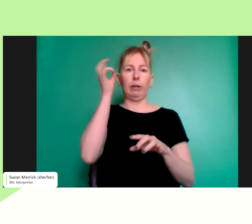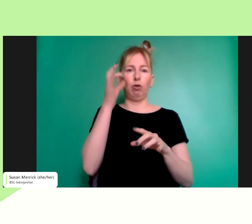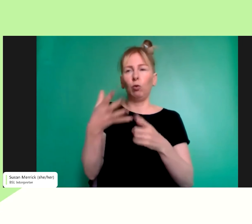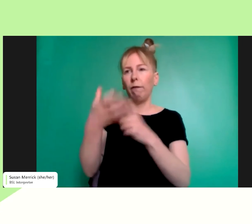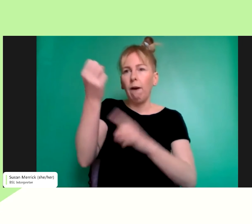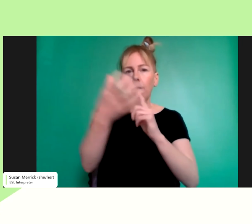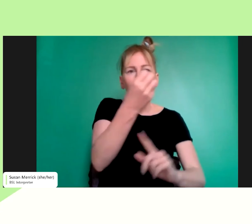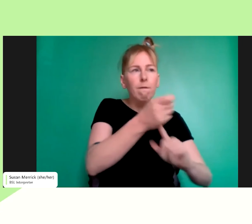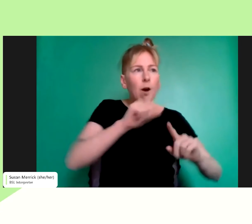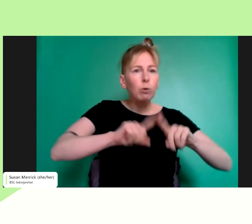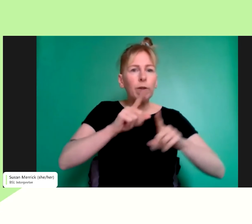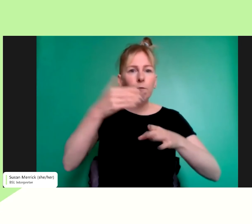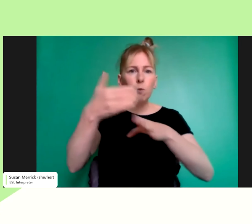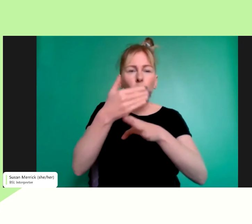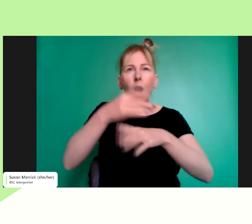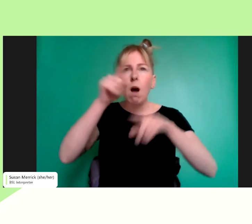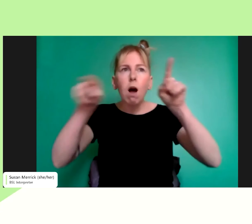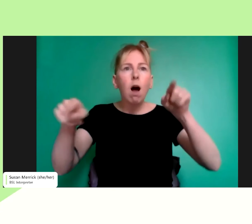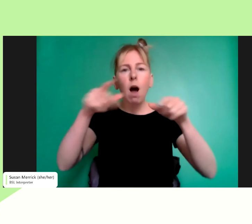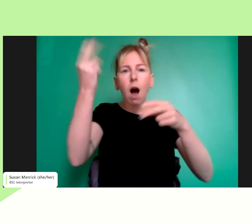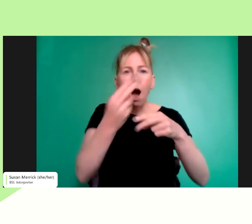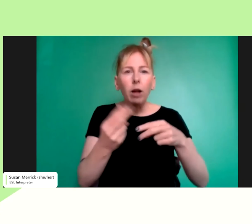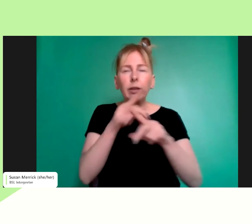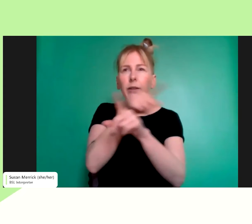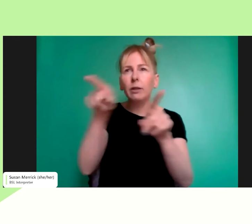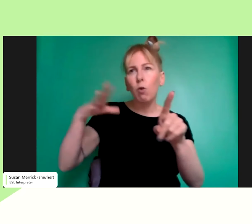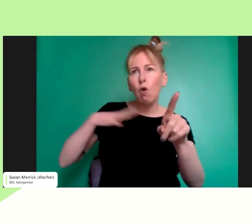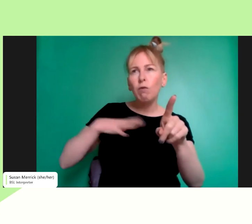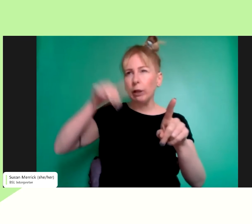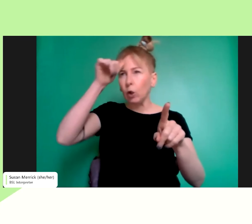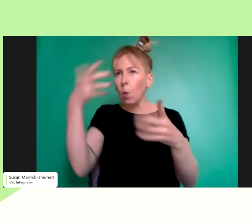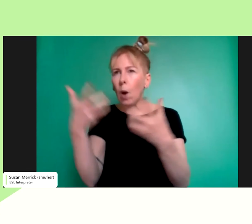work activism, politics, participatory art, and any